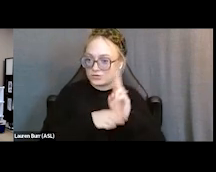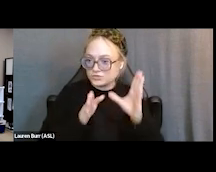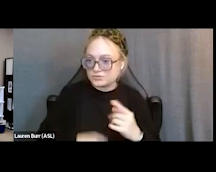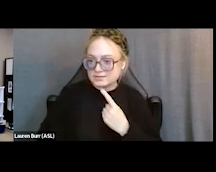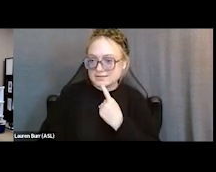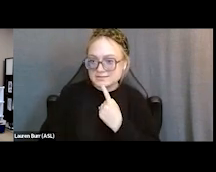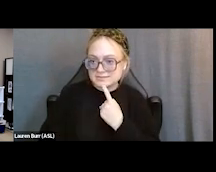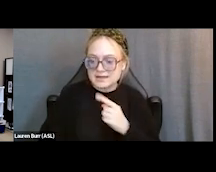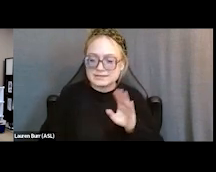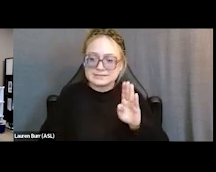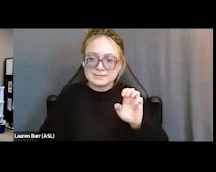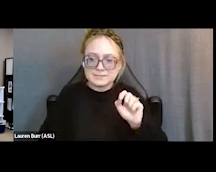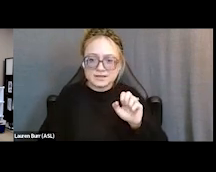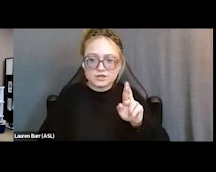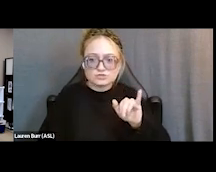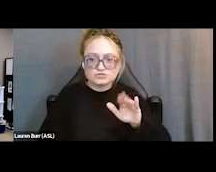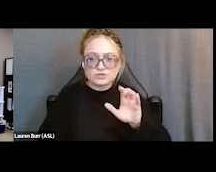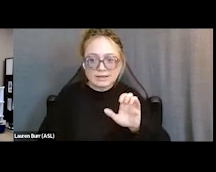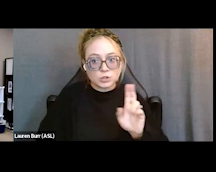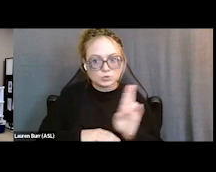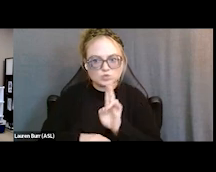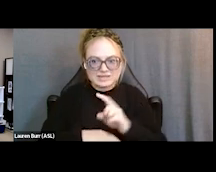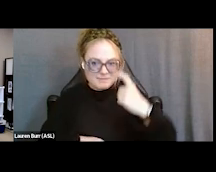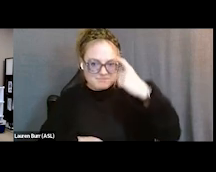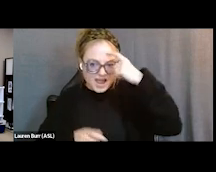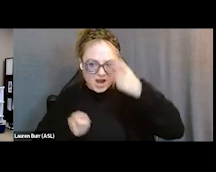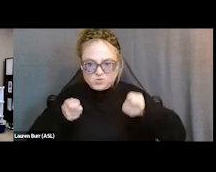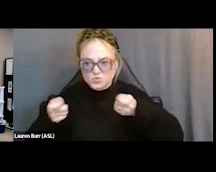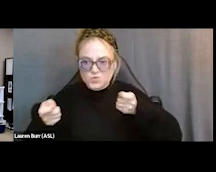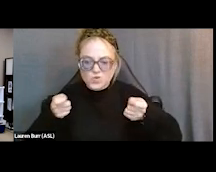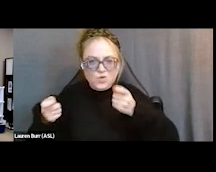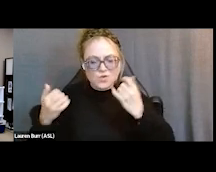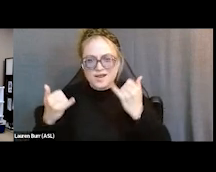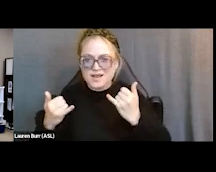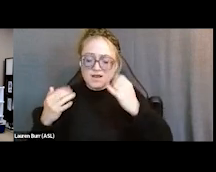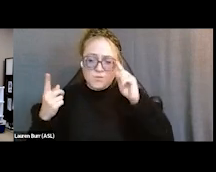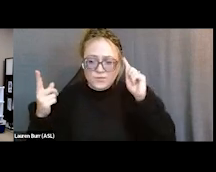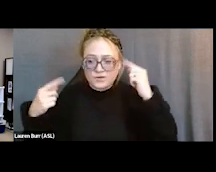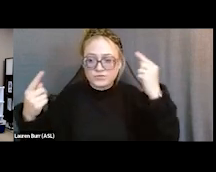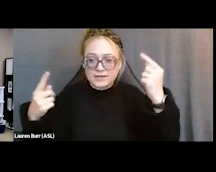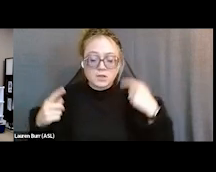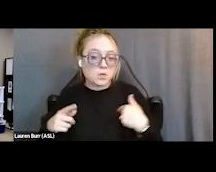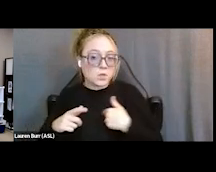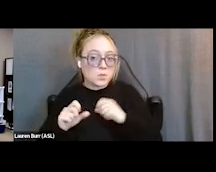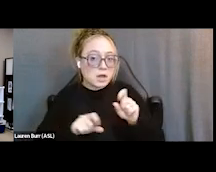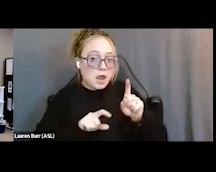mind control to make her go crazy. We can be empathic and validating here by asking more questions to understand how she came